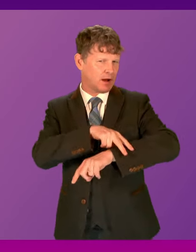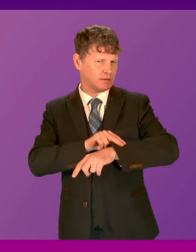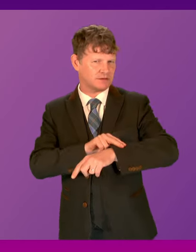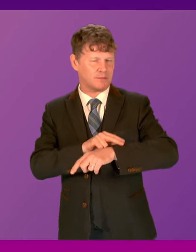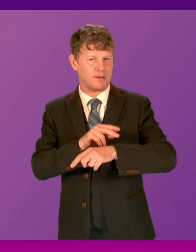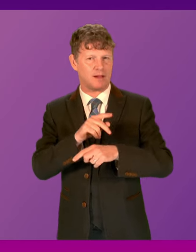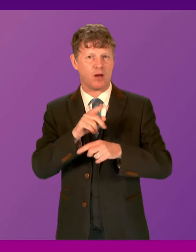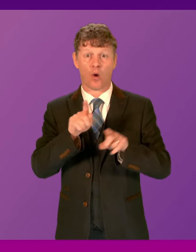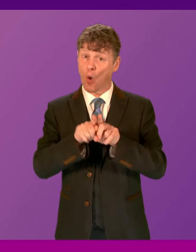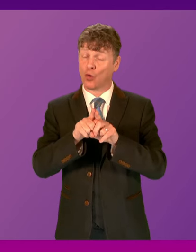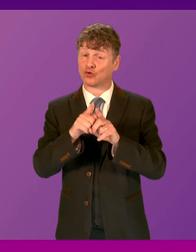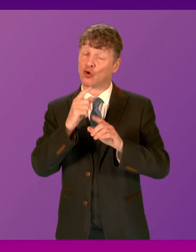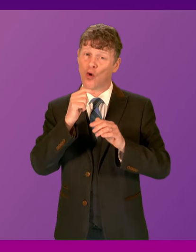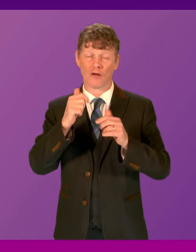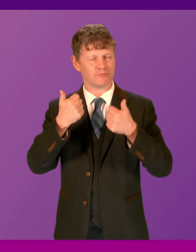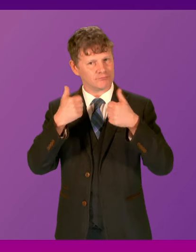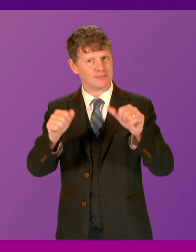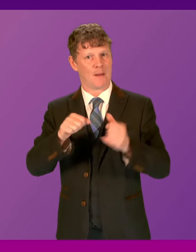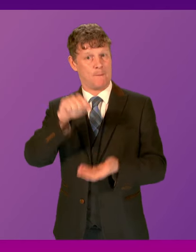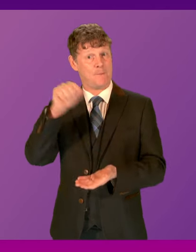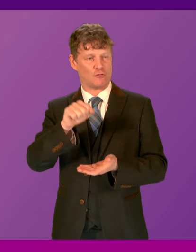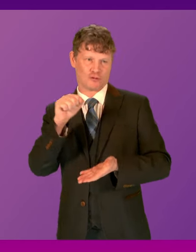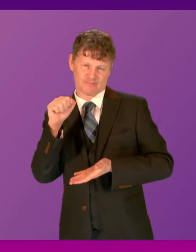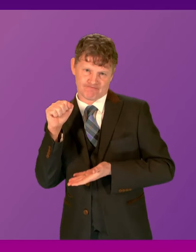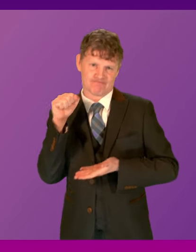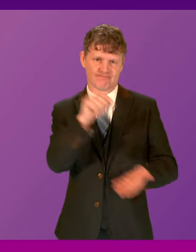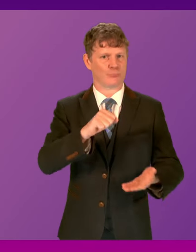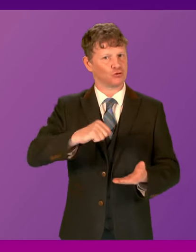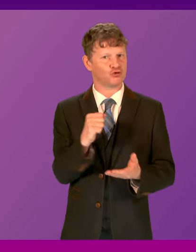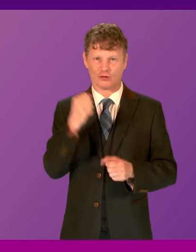budget from the Scottish Government. There are more police officers per head of population in